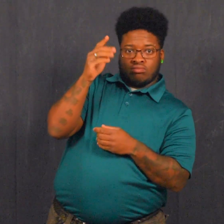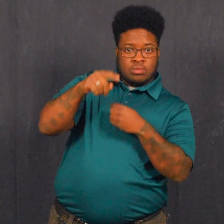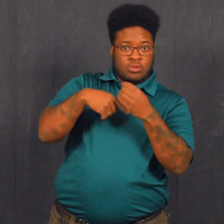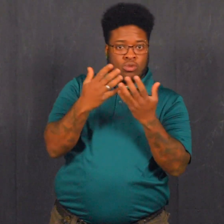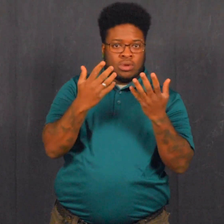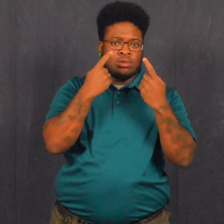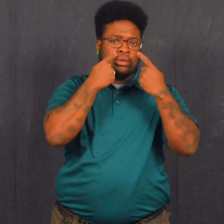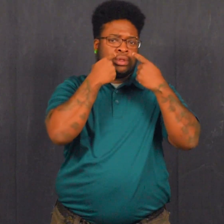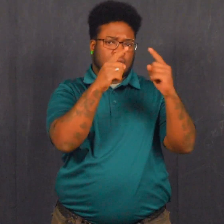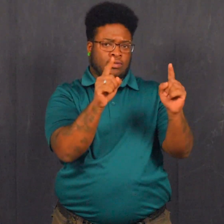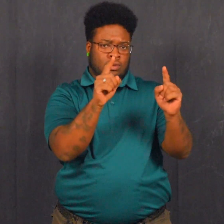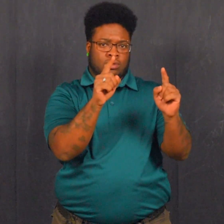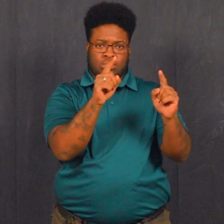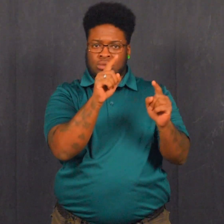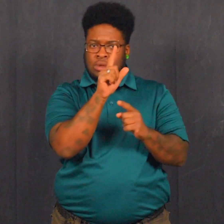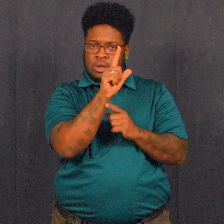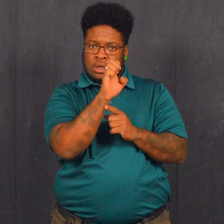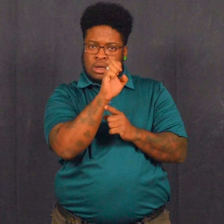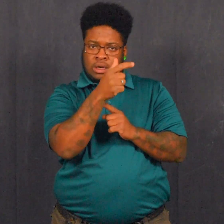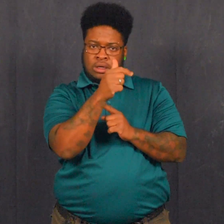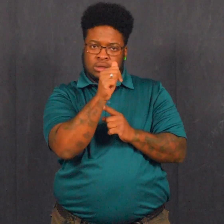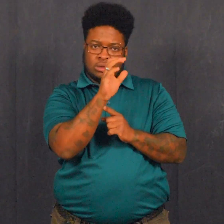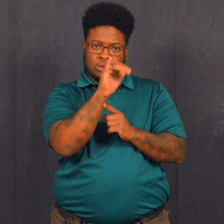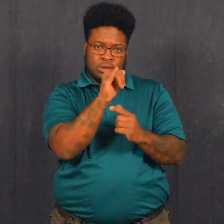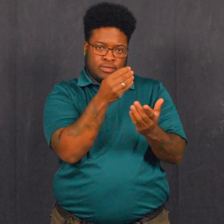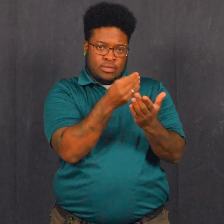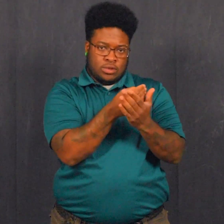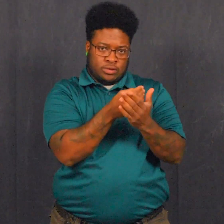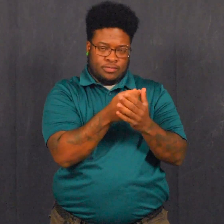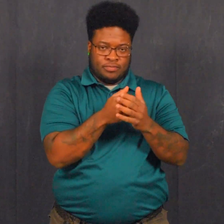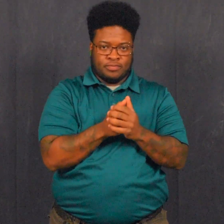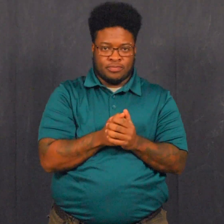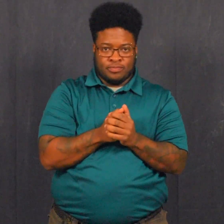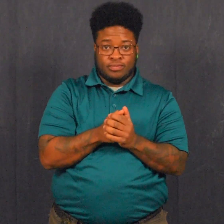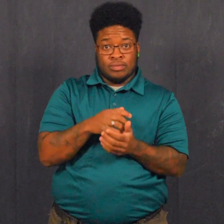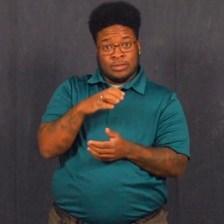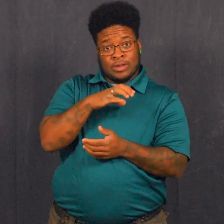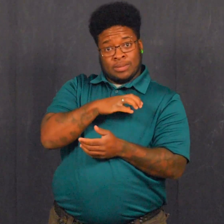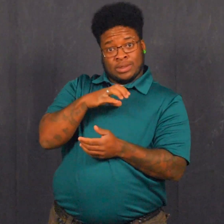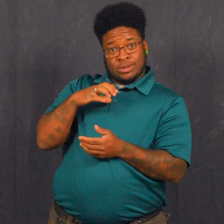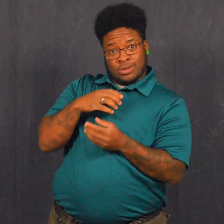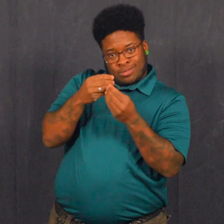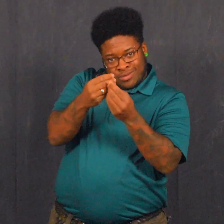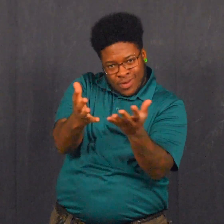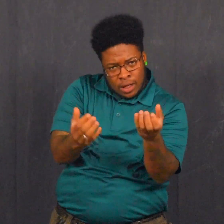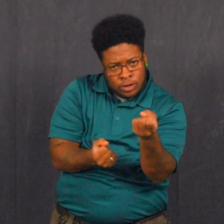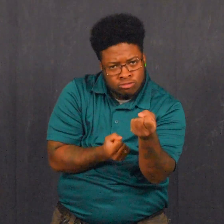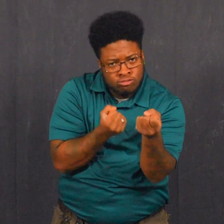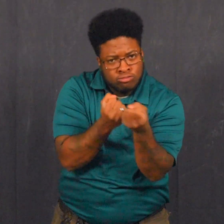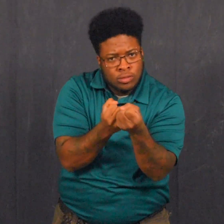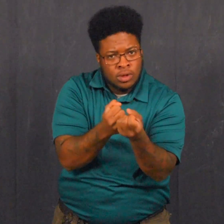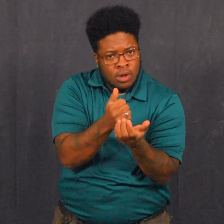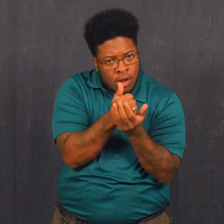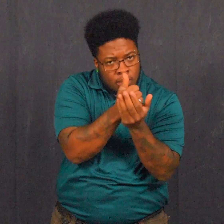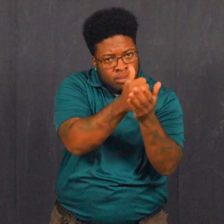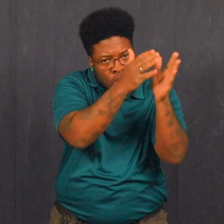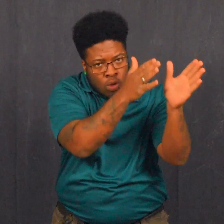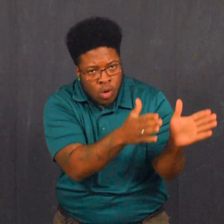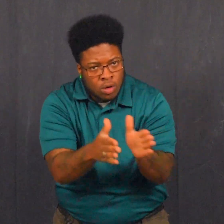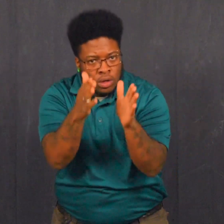the success of the Legacy Fund. The Commission provided support